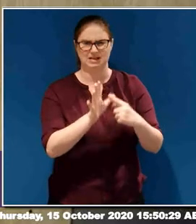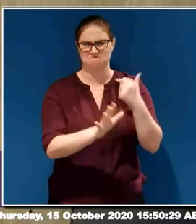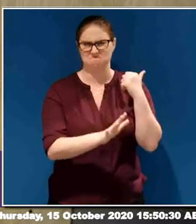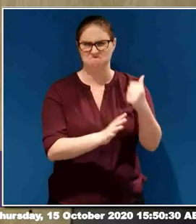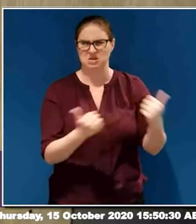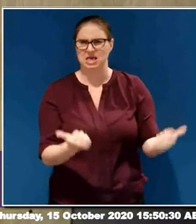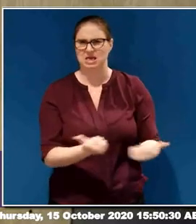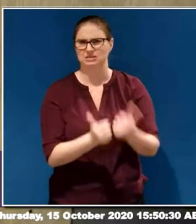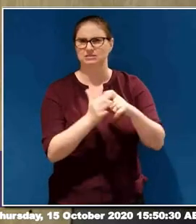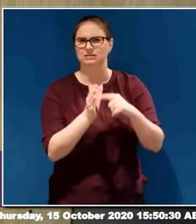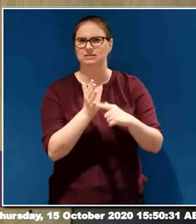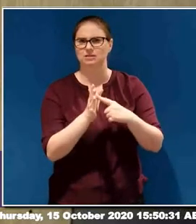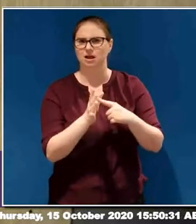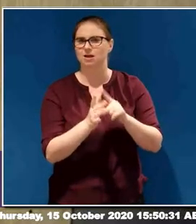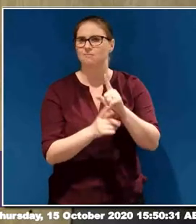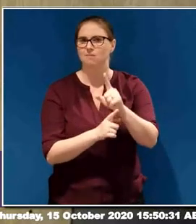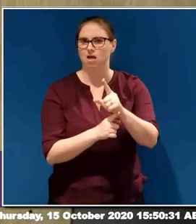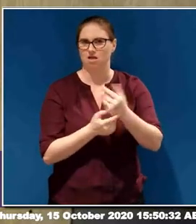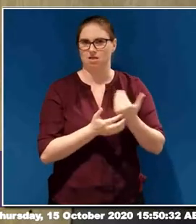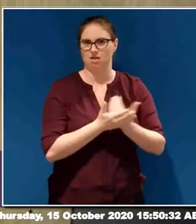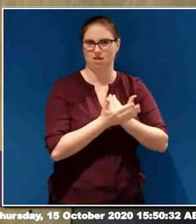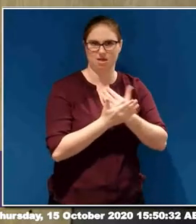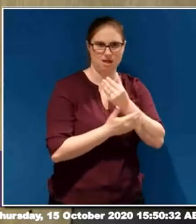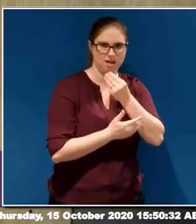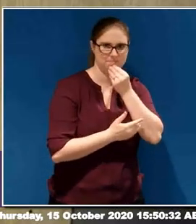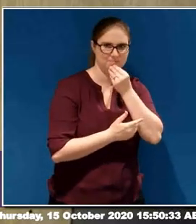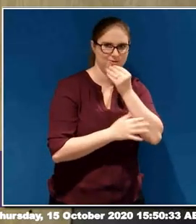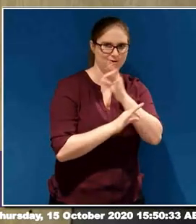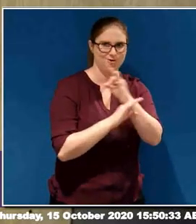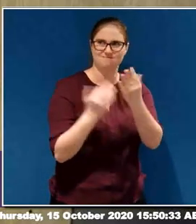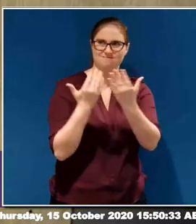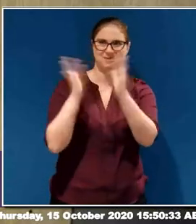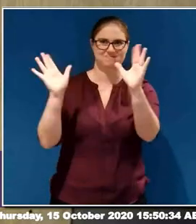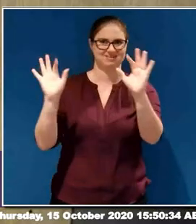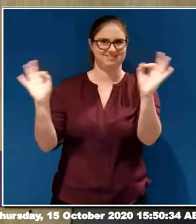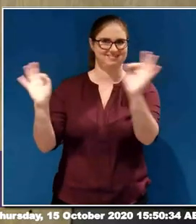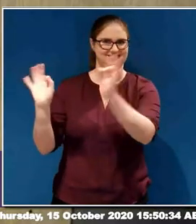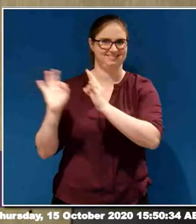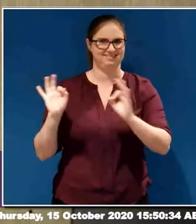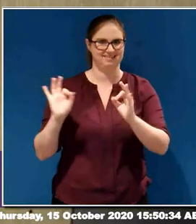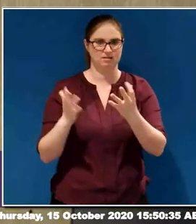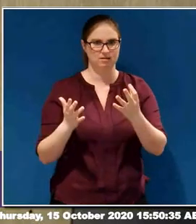And if you don't make it public, then we can't see what's really happening.